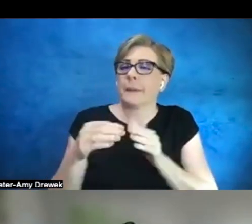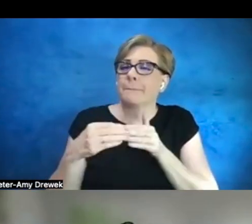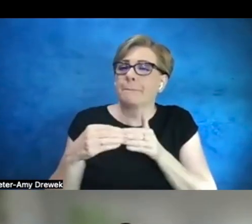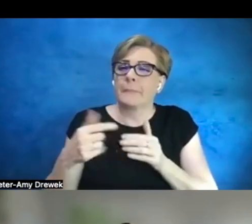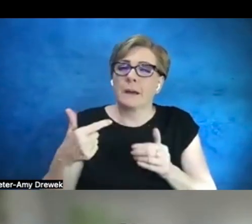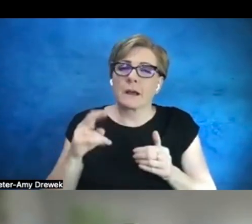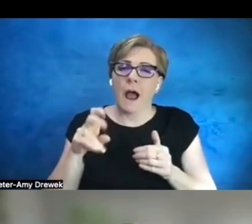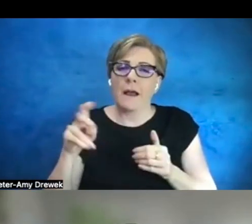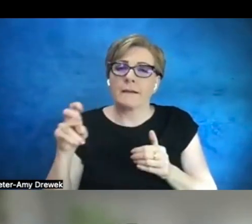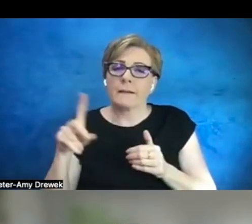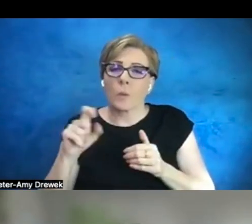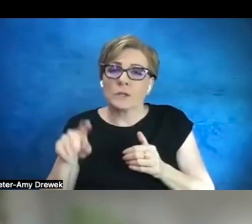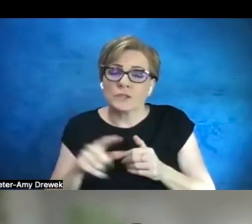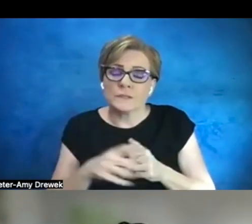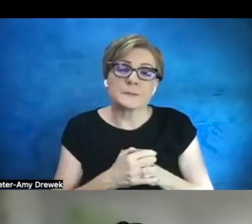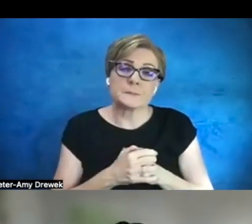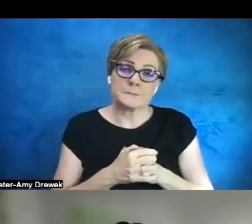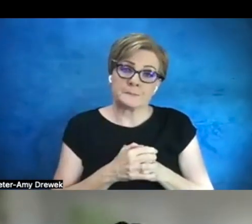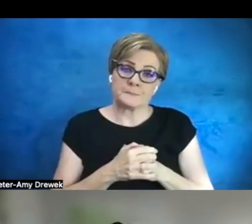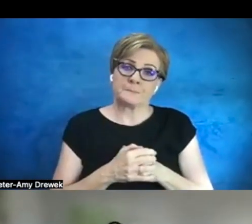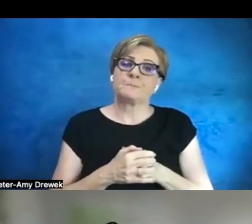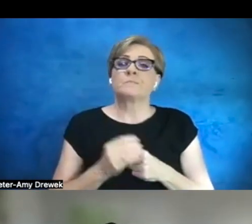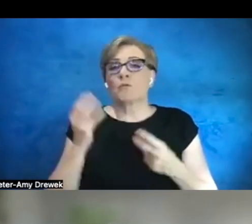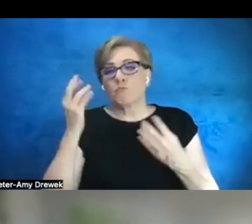And then, again, have time to reflect and close out.